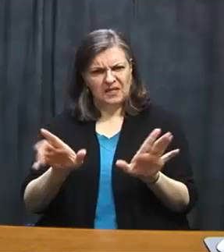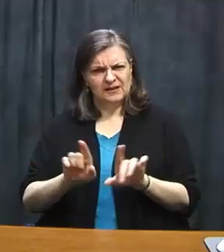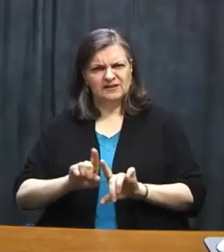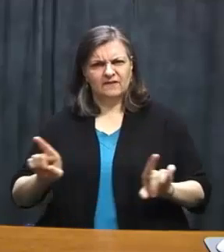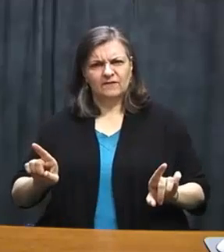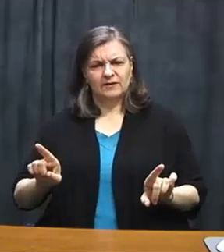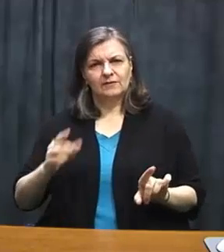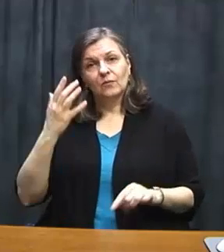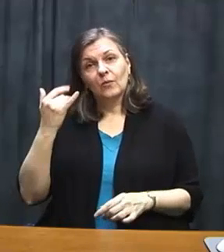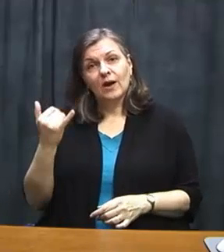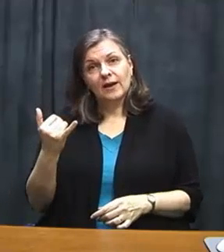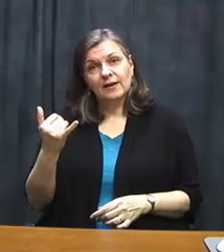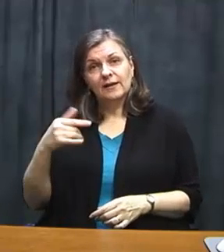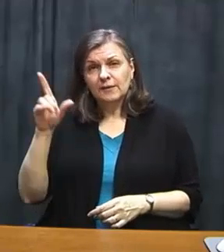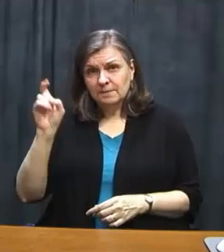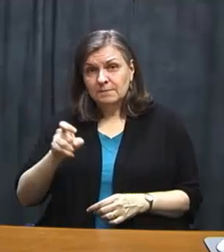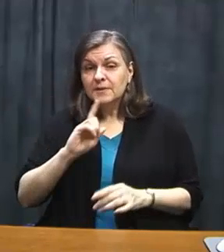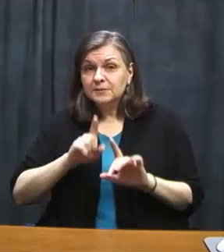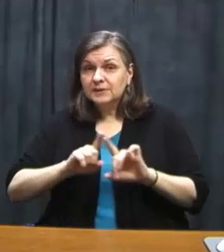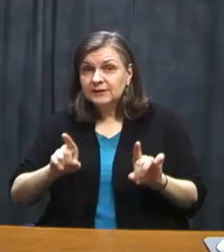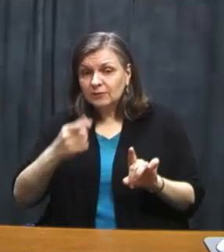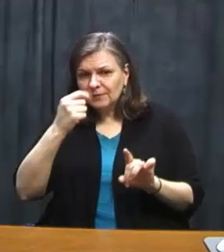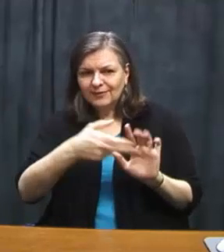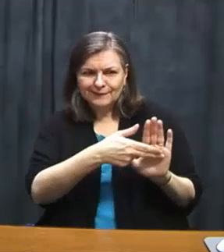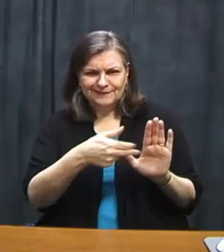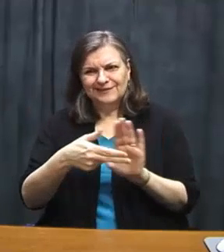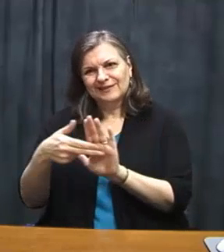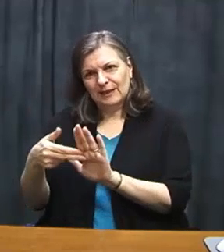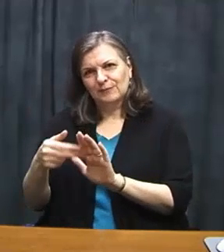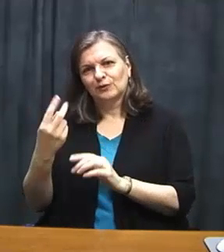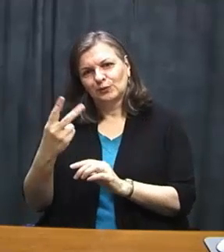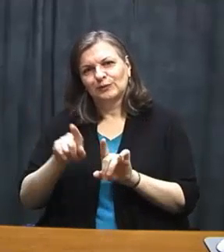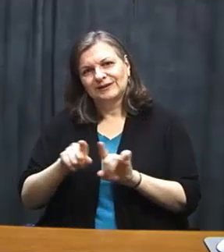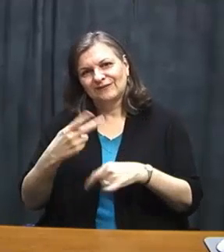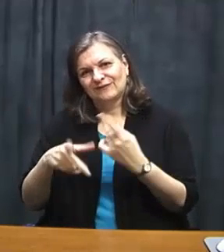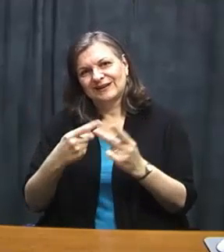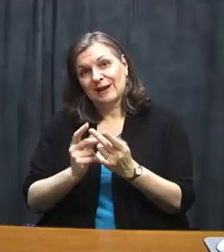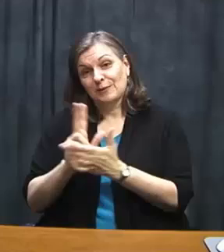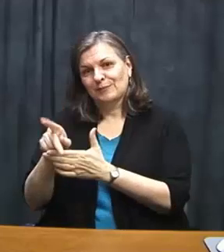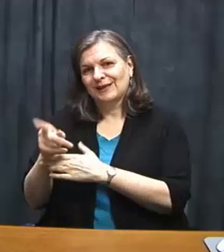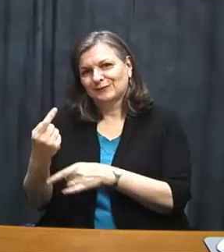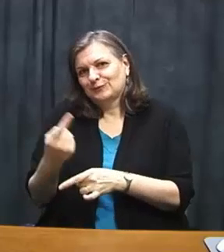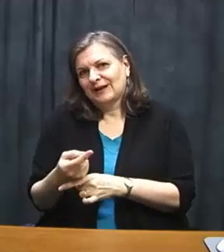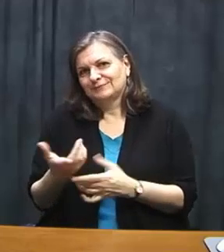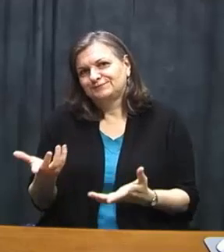well -- they must be different because there are labeled as two different types of plants -- right?